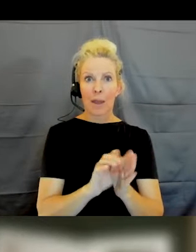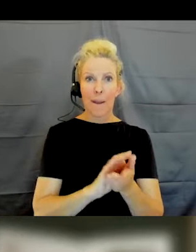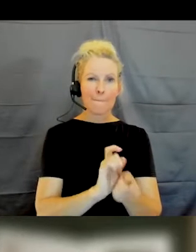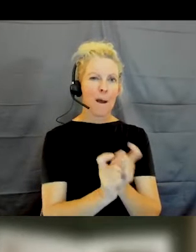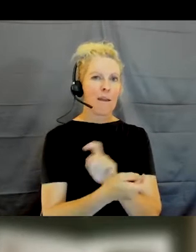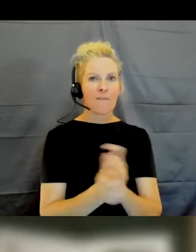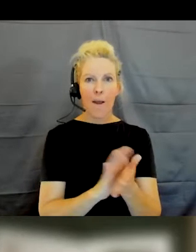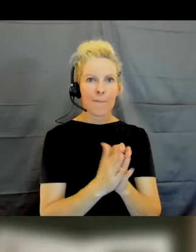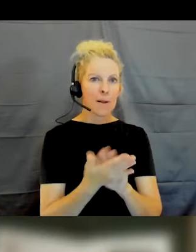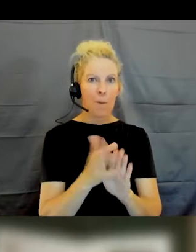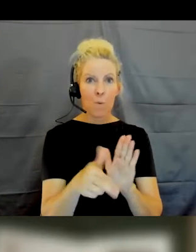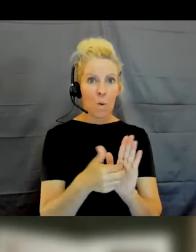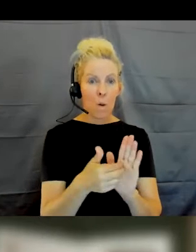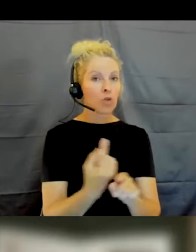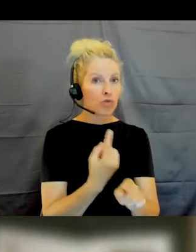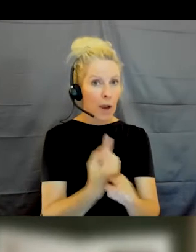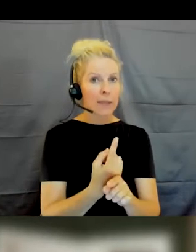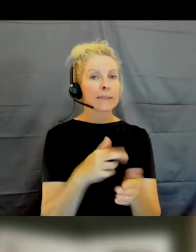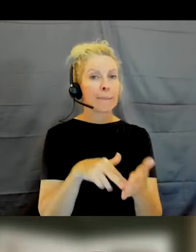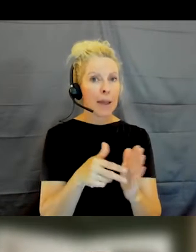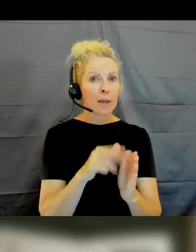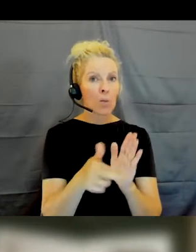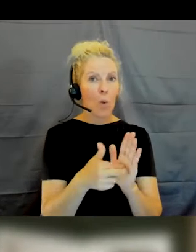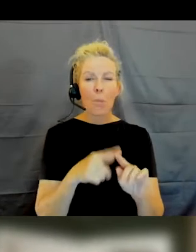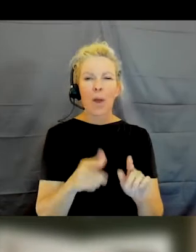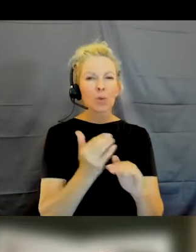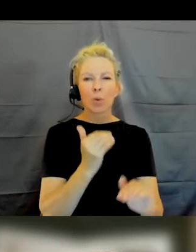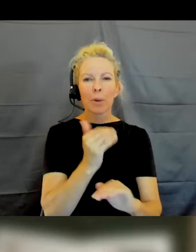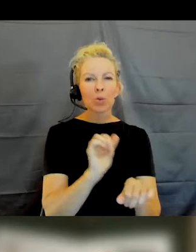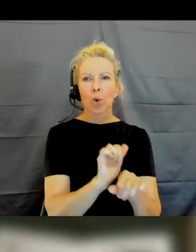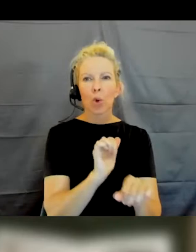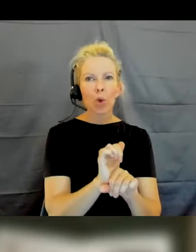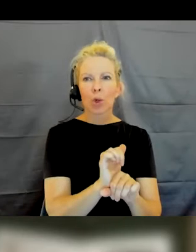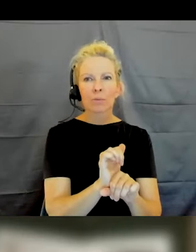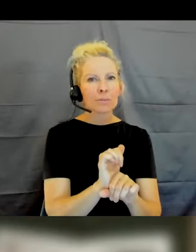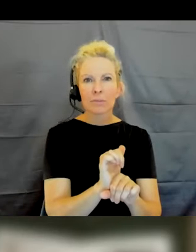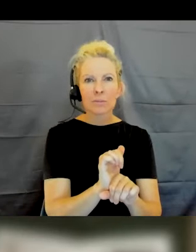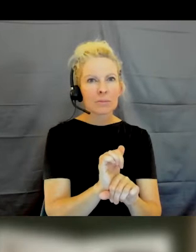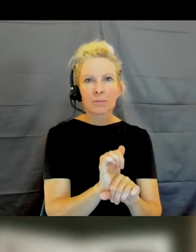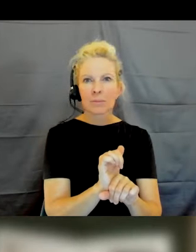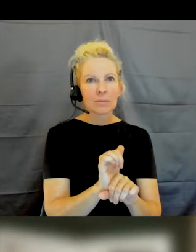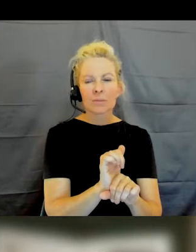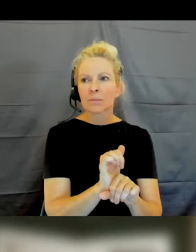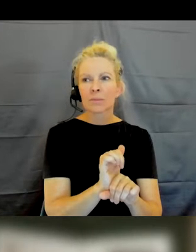correct semantic role. This is too much work. This is going to cause debt in our system. It